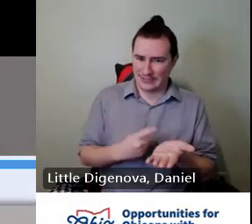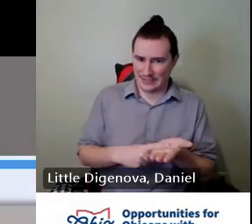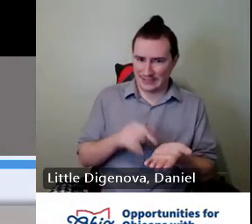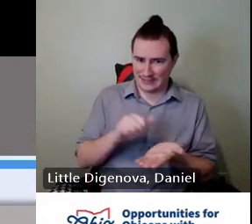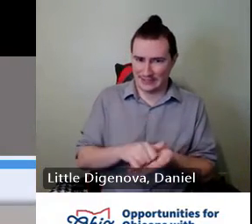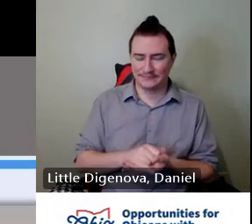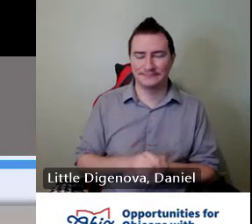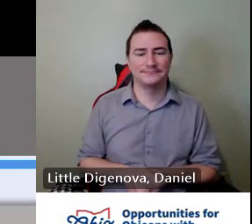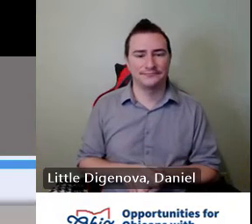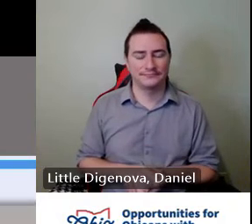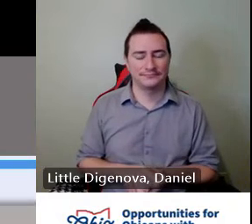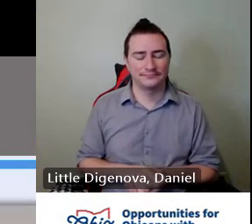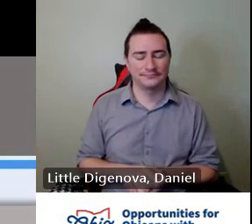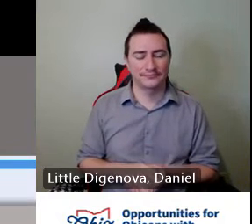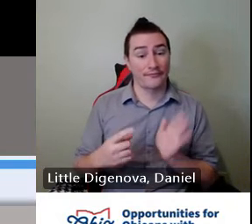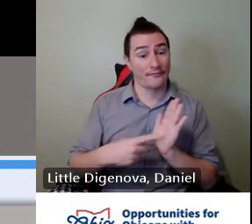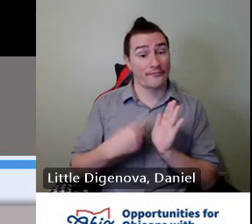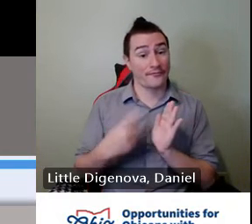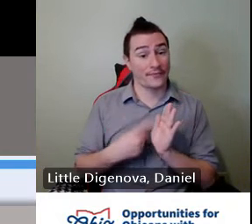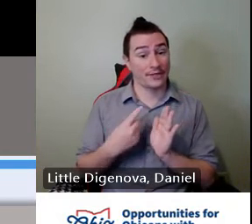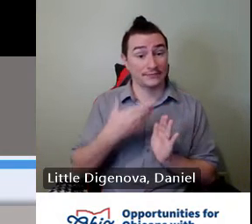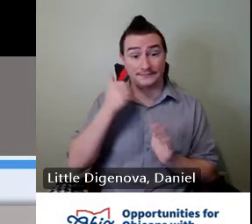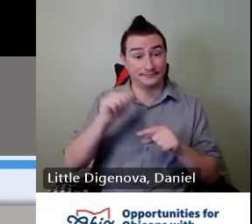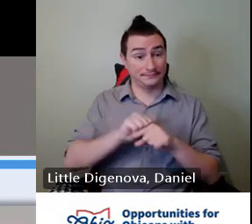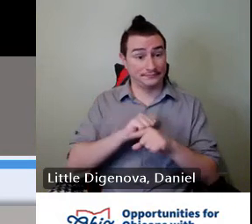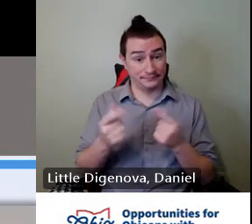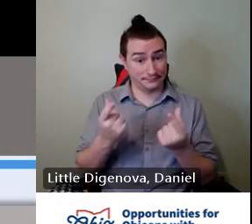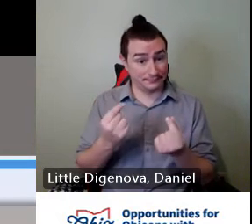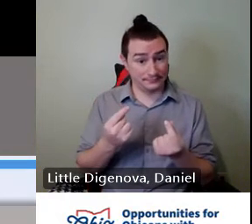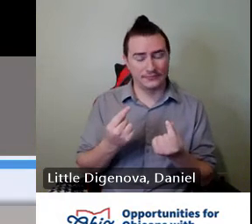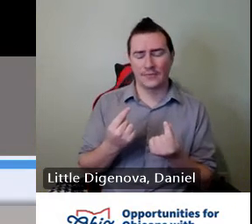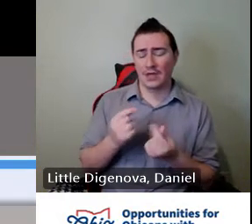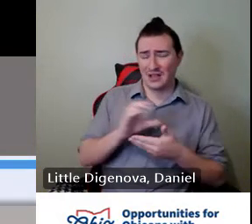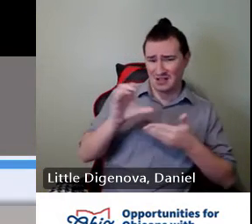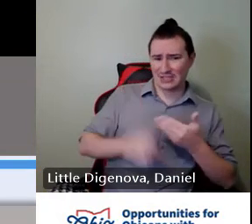practice is to wait to apply the consequences for low performance